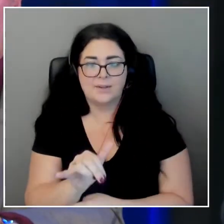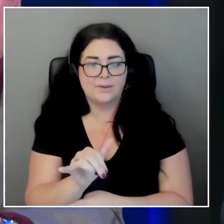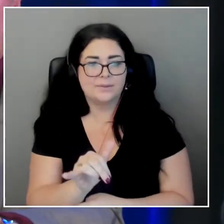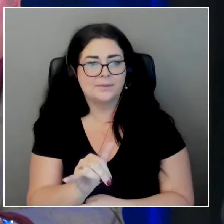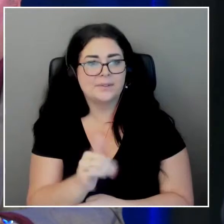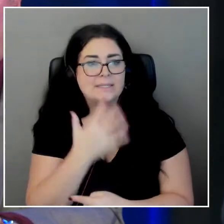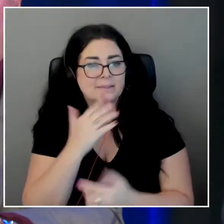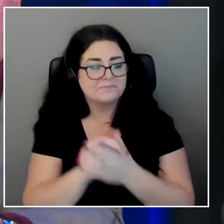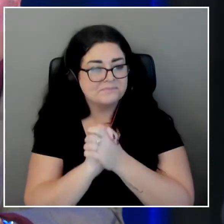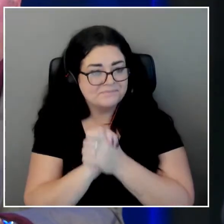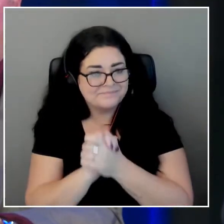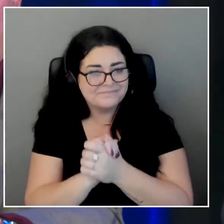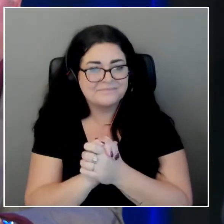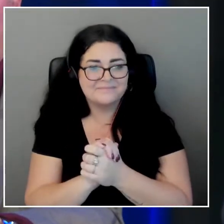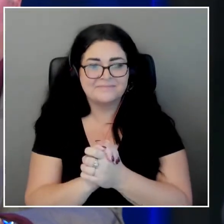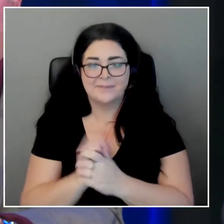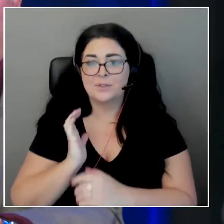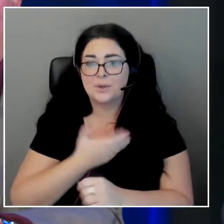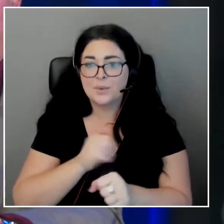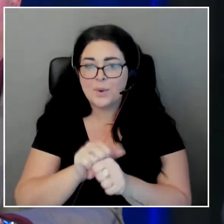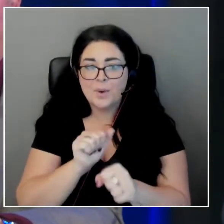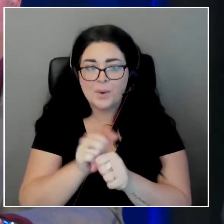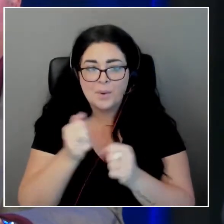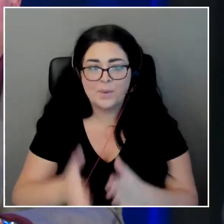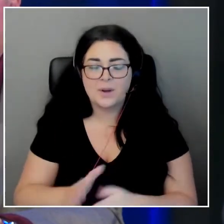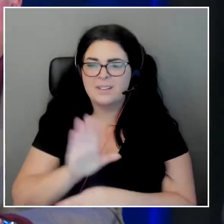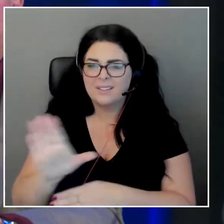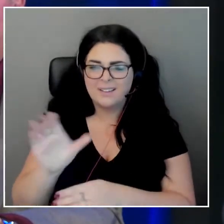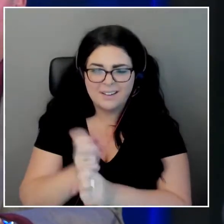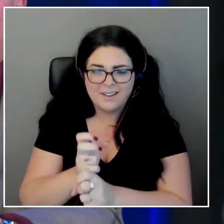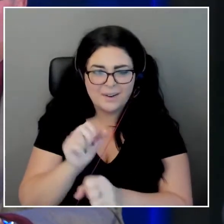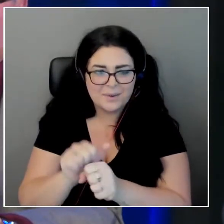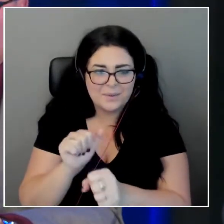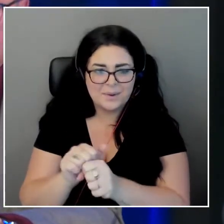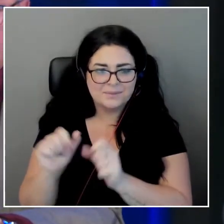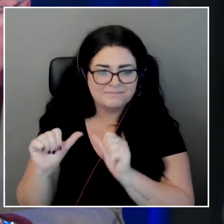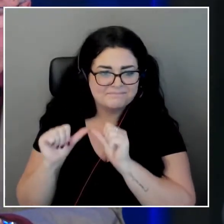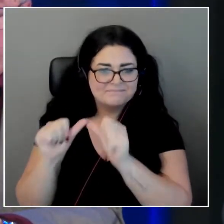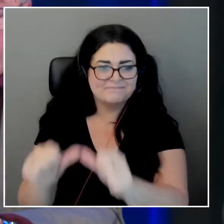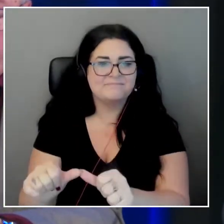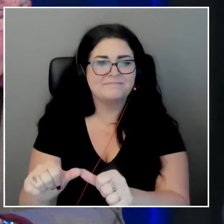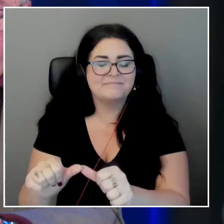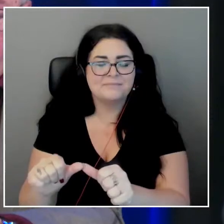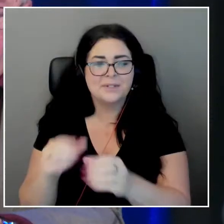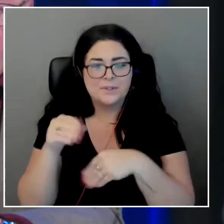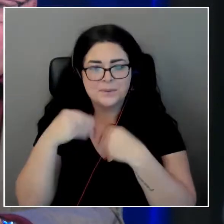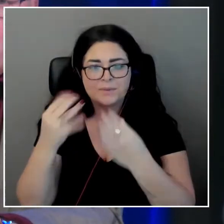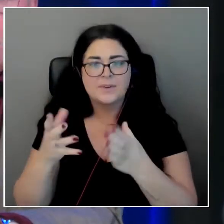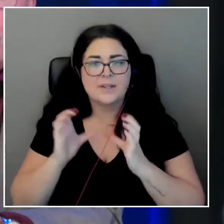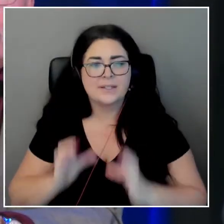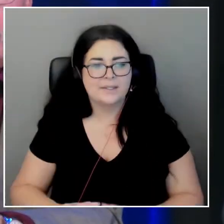to our employees for their efforts during the fiscal year to provide our customers with a safe quality service.